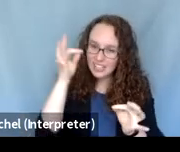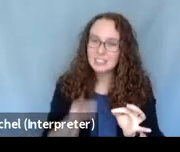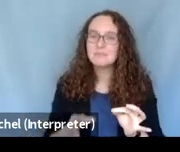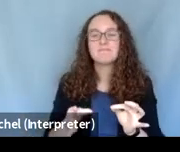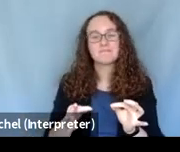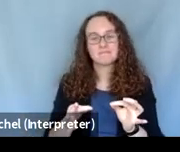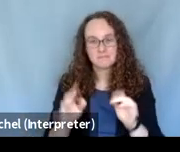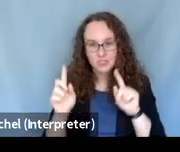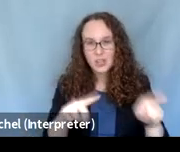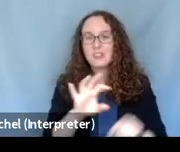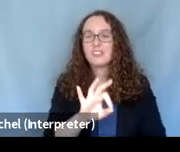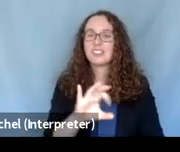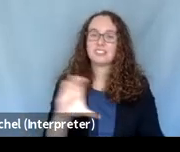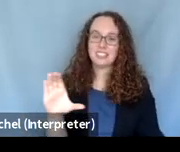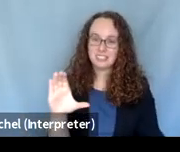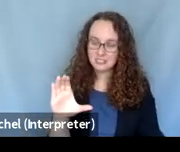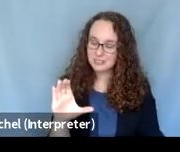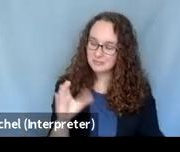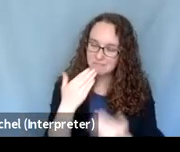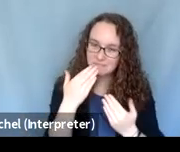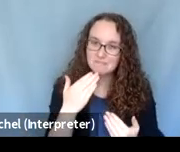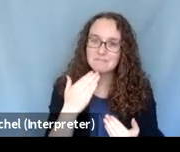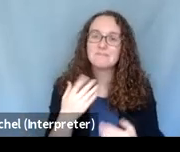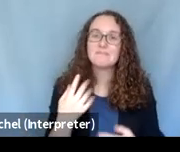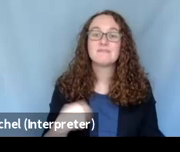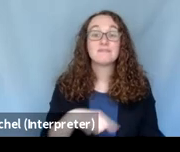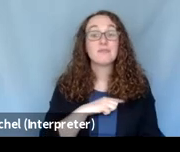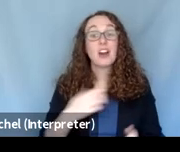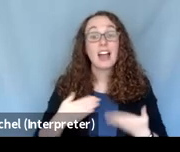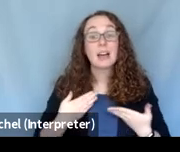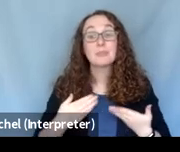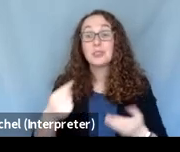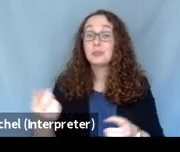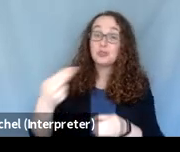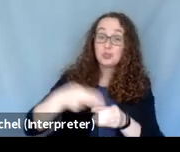your college. We're happy that you have joined our family as a Ram